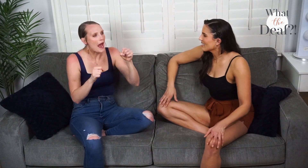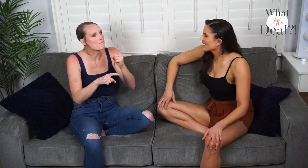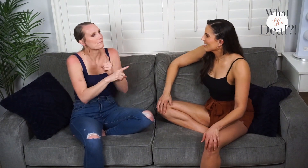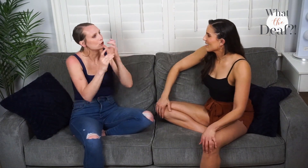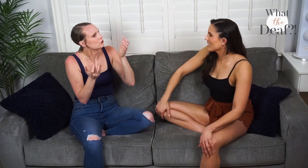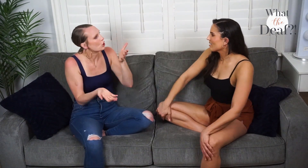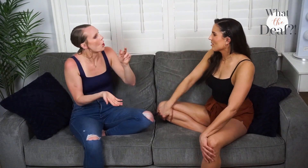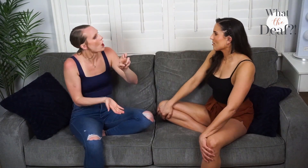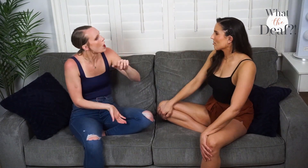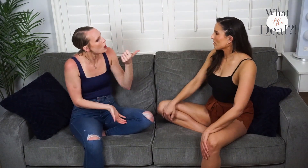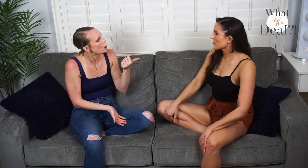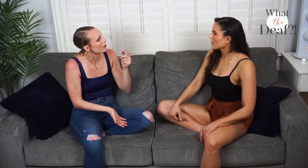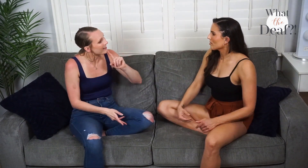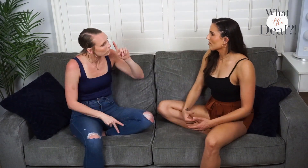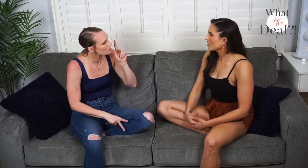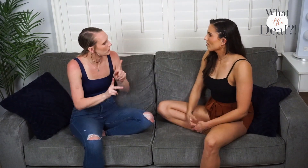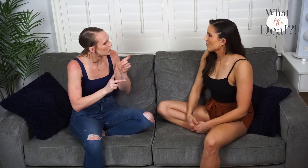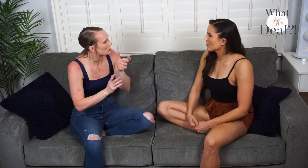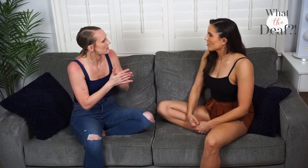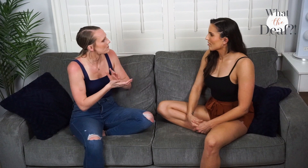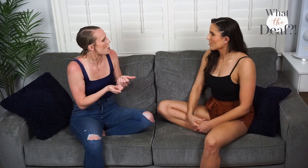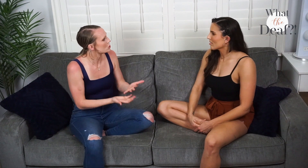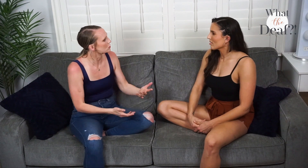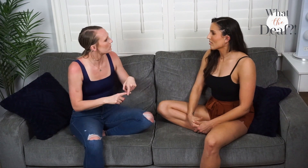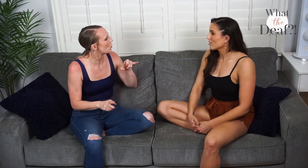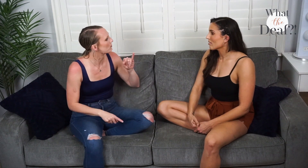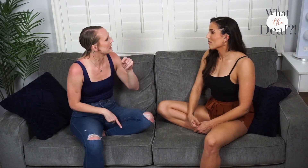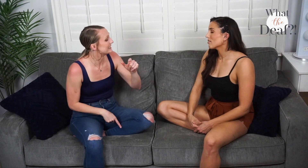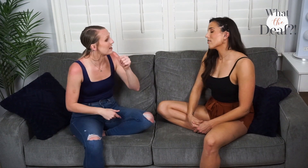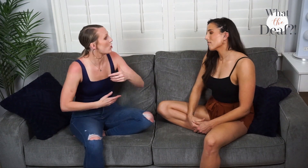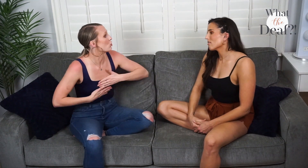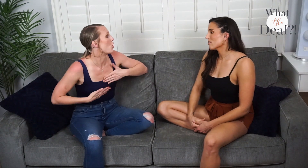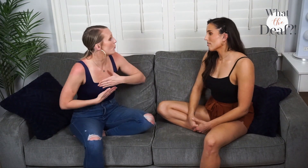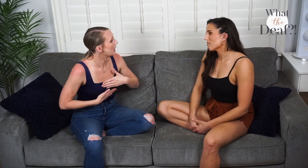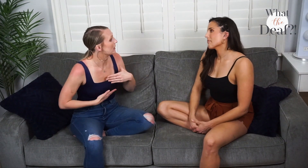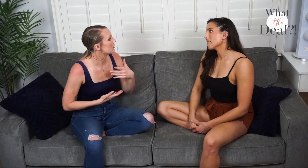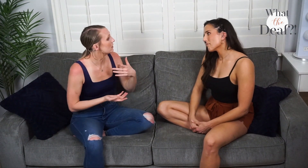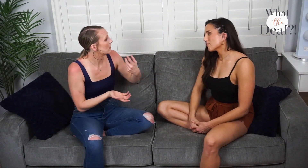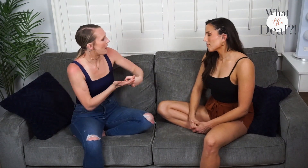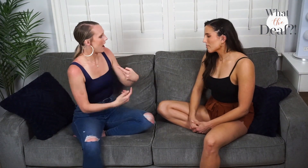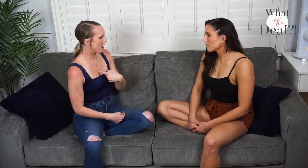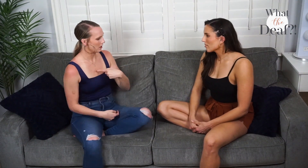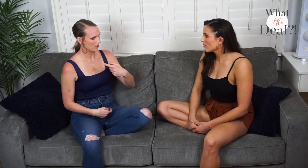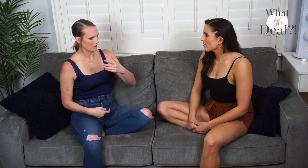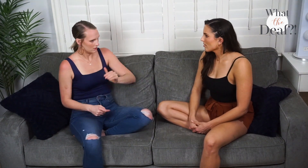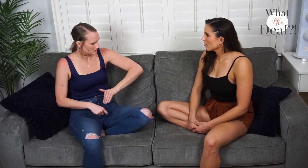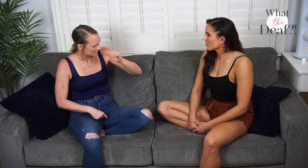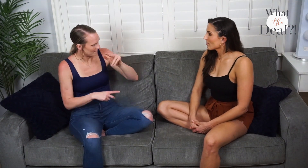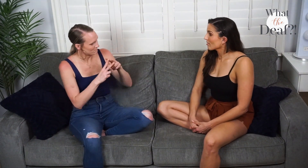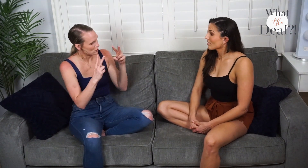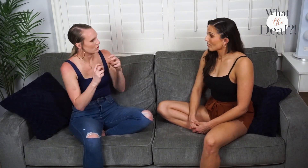in these conversations, but I can picture that there are other deaf people who become exhausted from it. They don't enjoy these discussions.